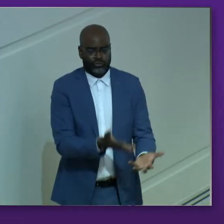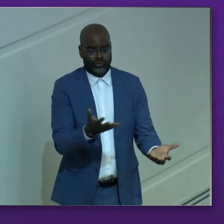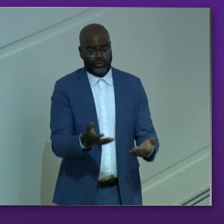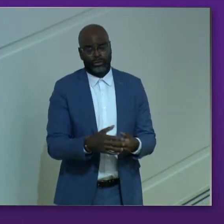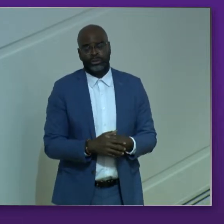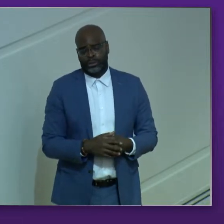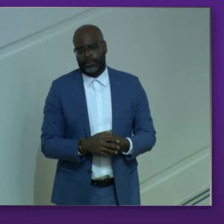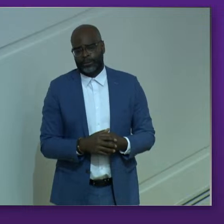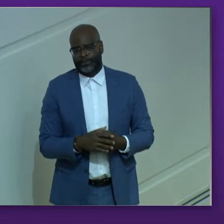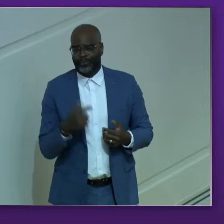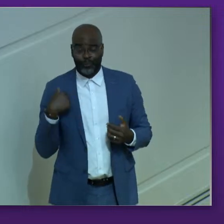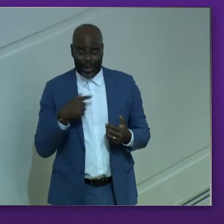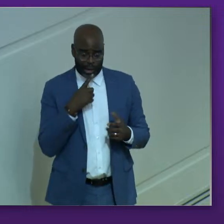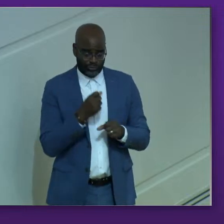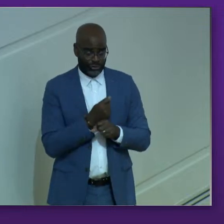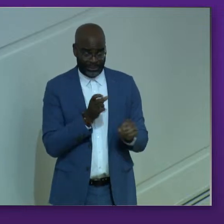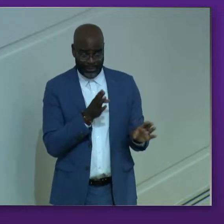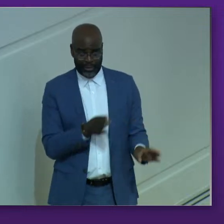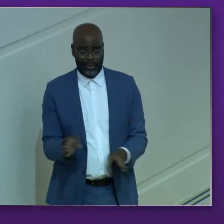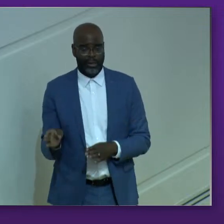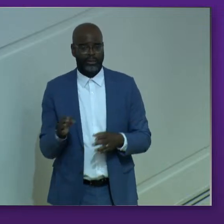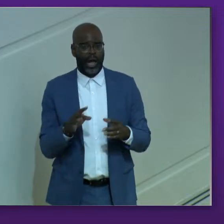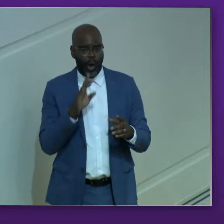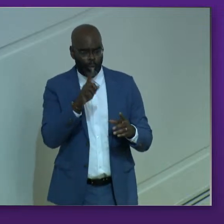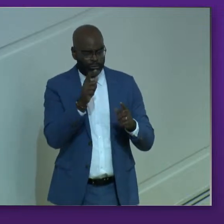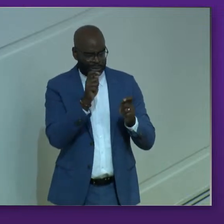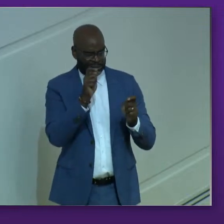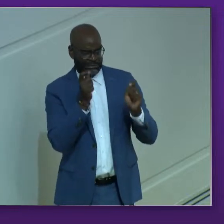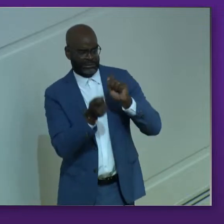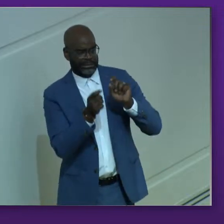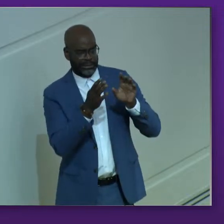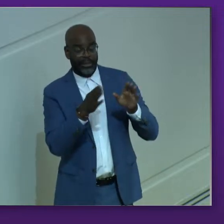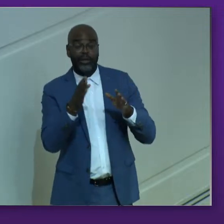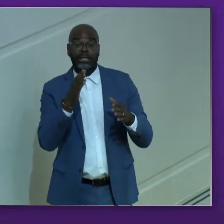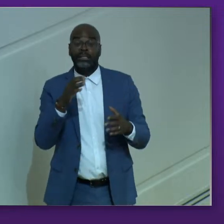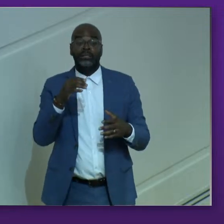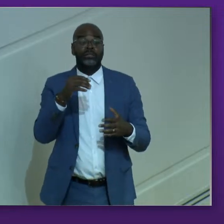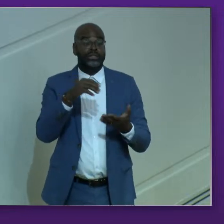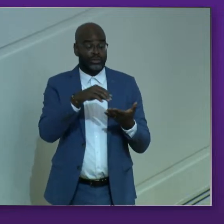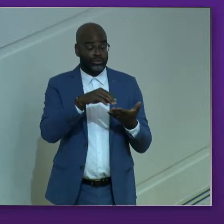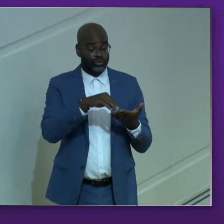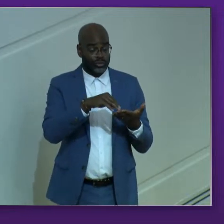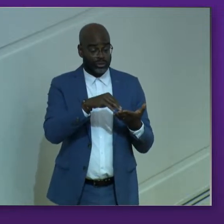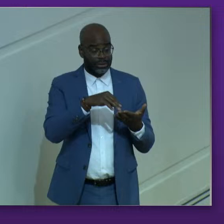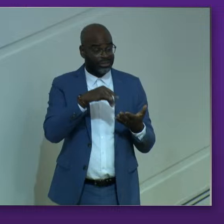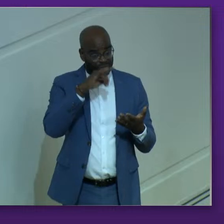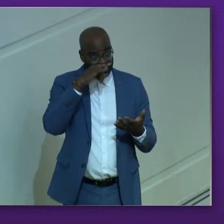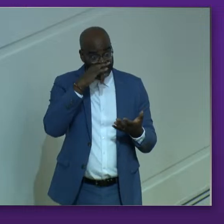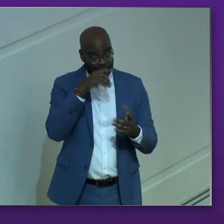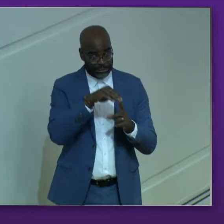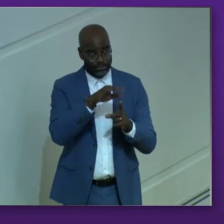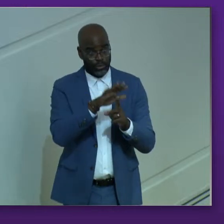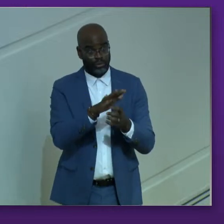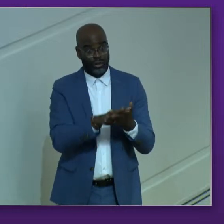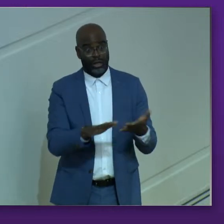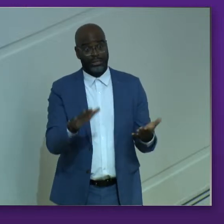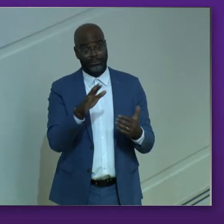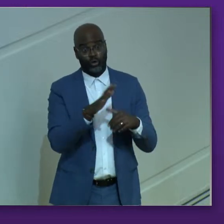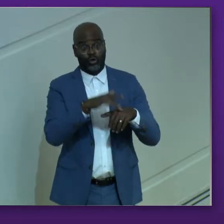PULLING A COLLEGE GOING CULTURE AND THE IMPORTANCE WE UPLIFTED